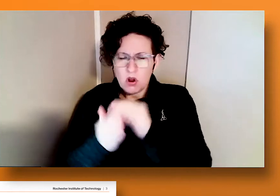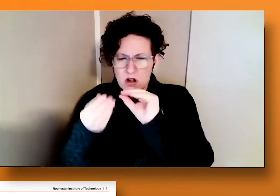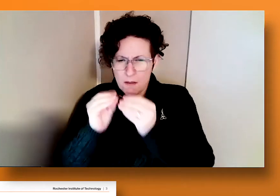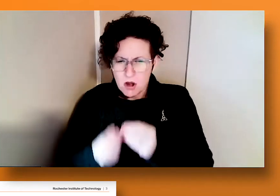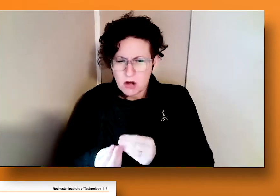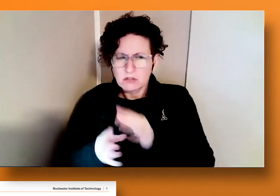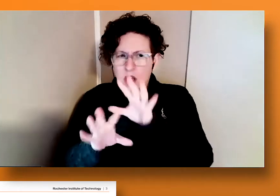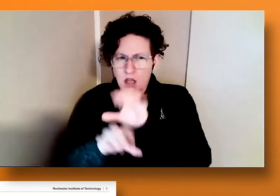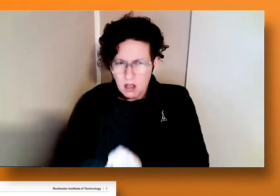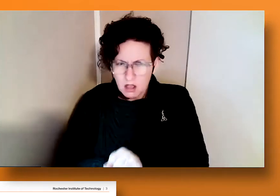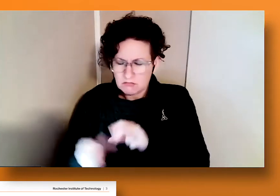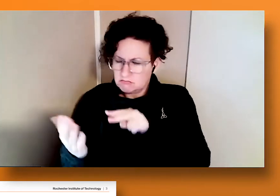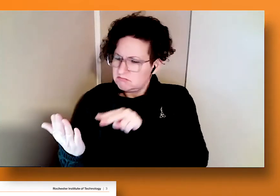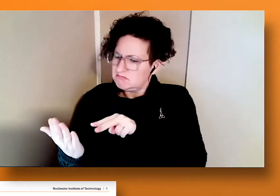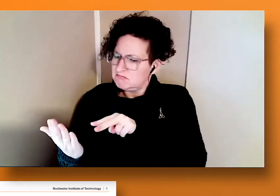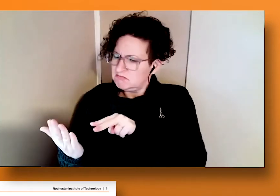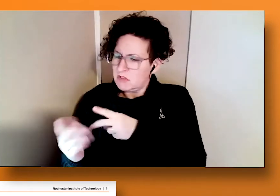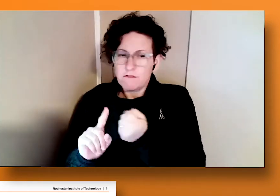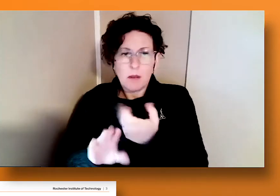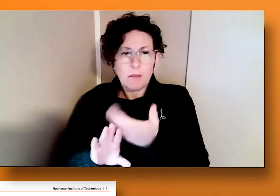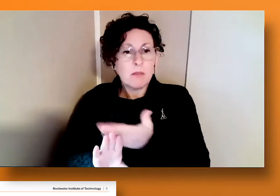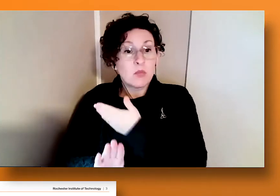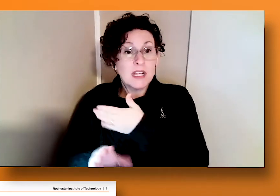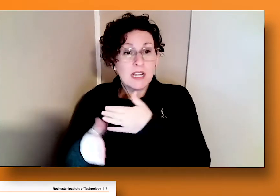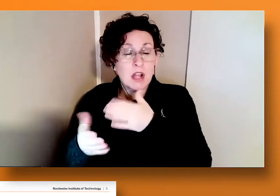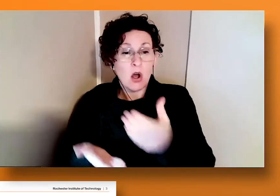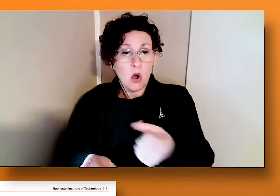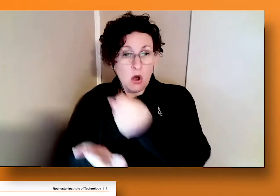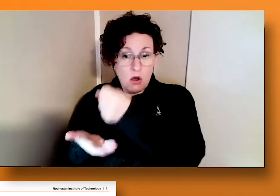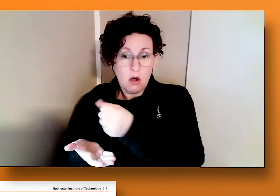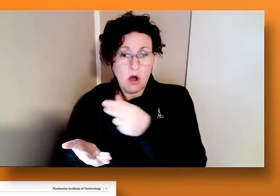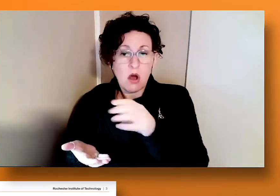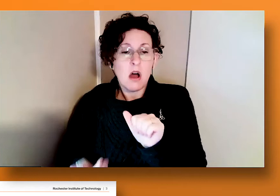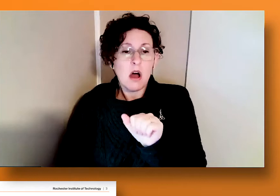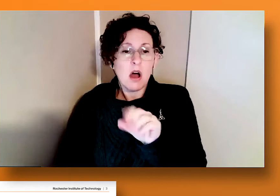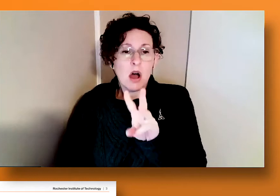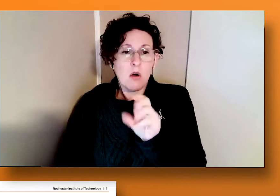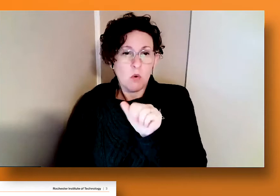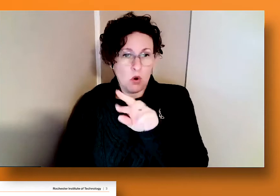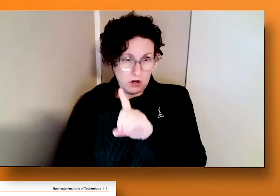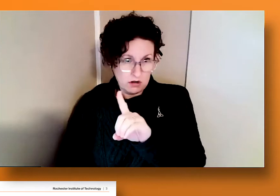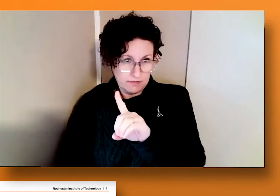and what they've been looking at from a pre-awards perspective.